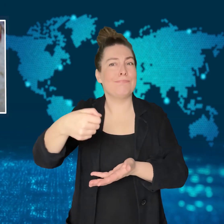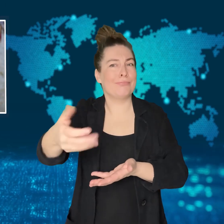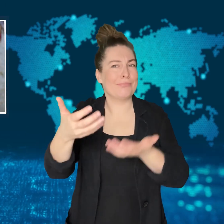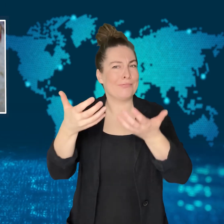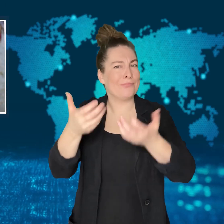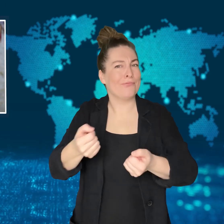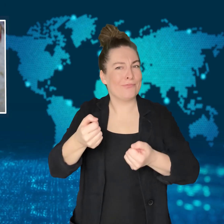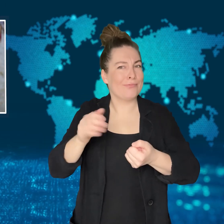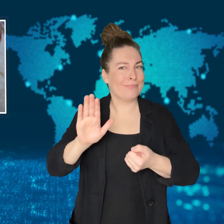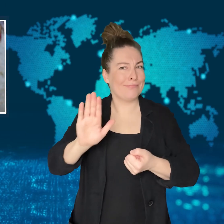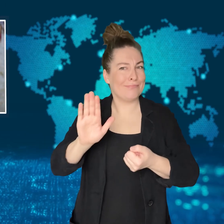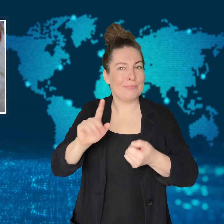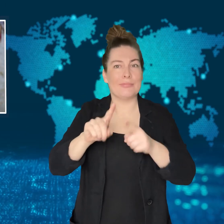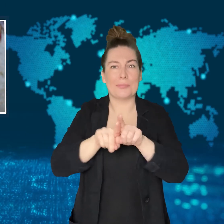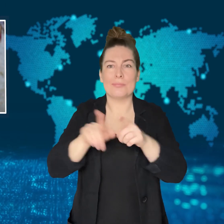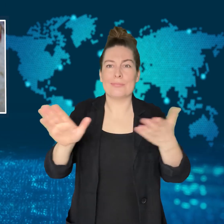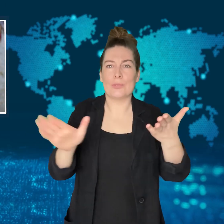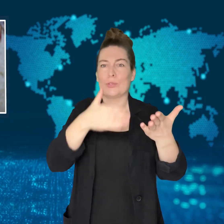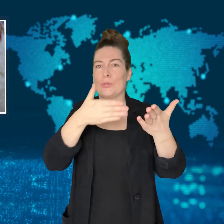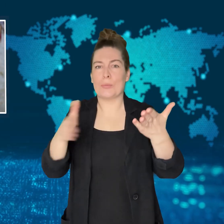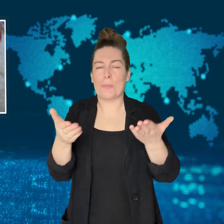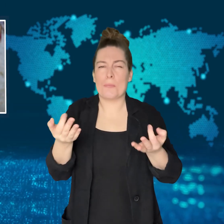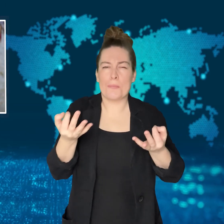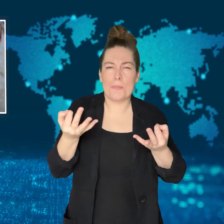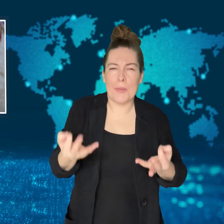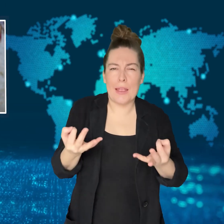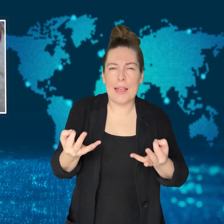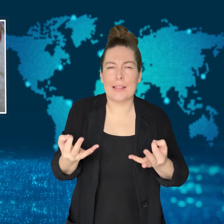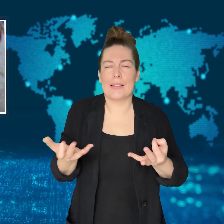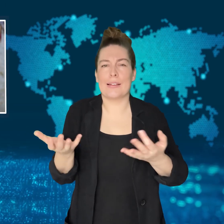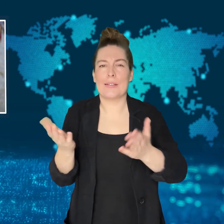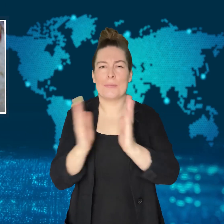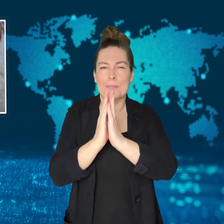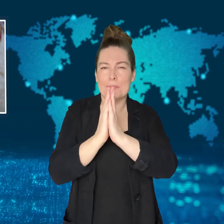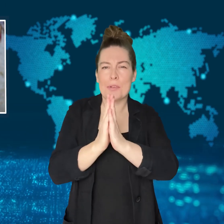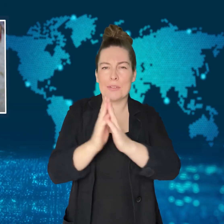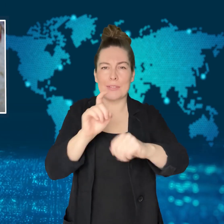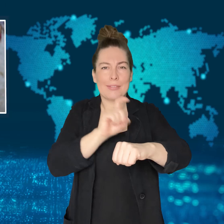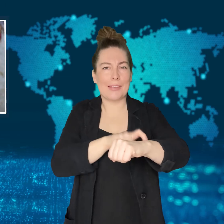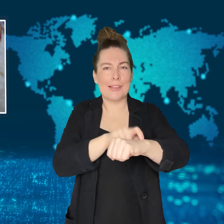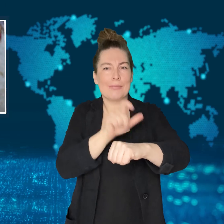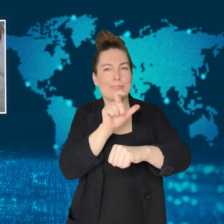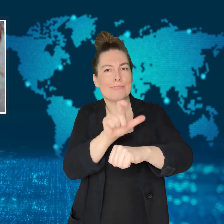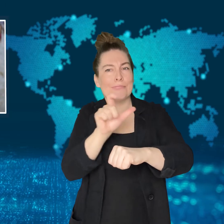people singing and dancing and raining petals.